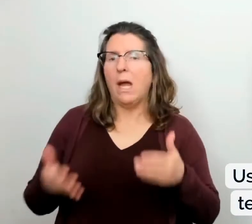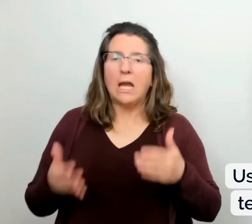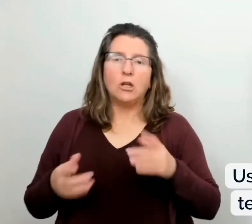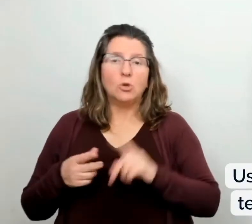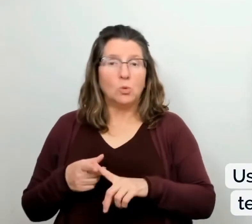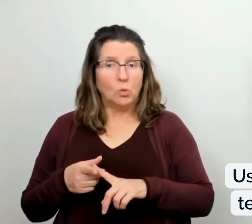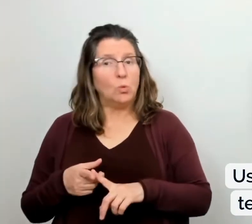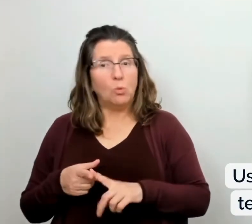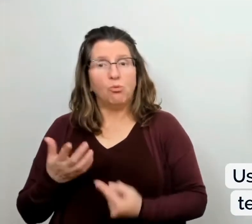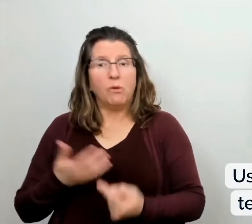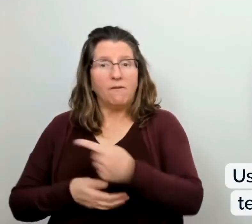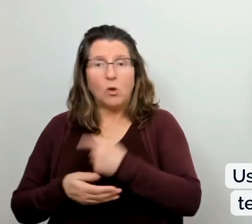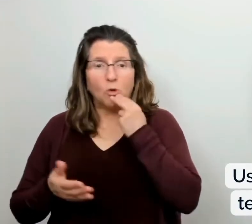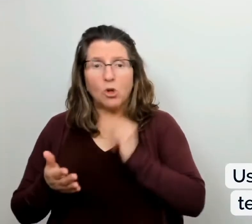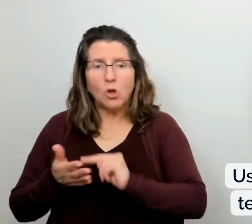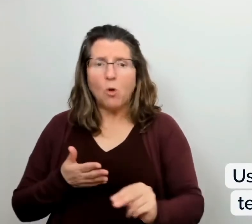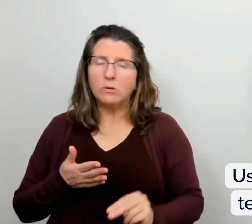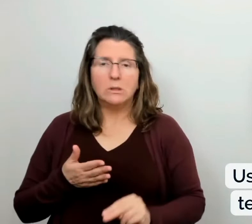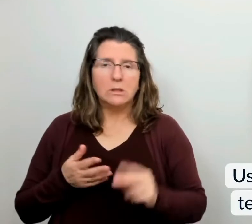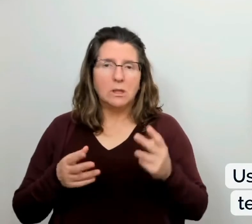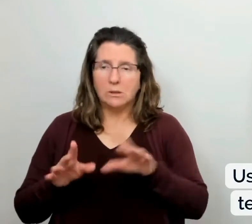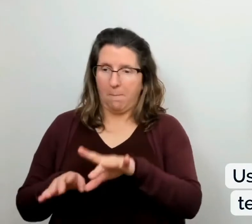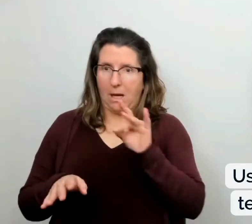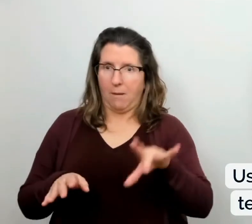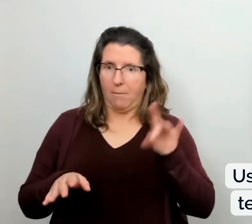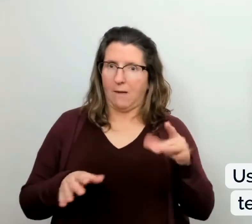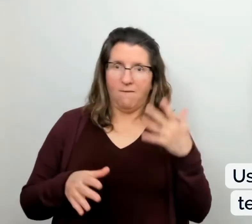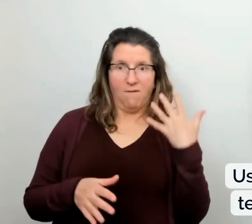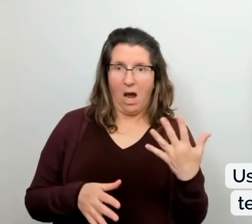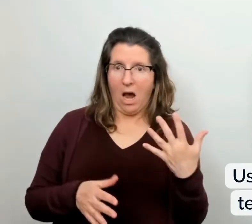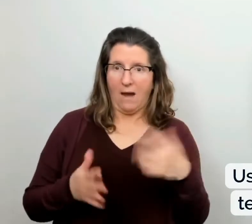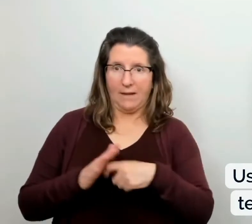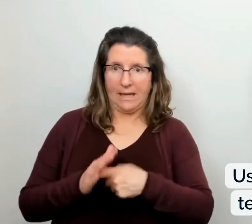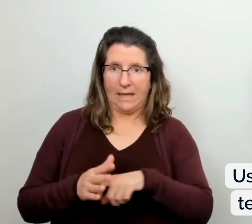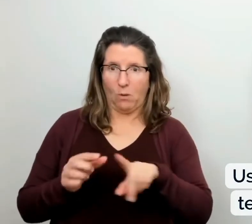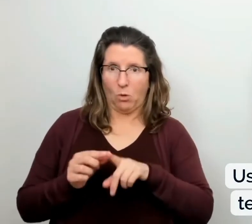Another technique is to go through the notes and select five key words,